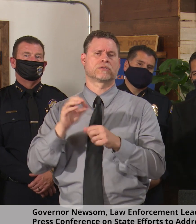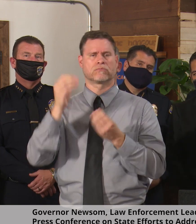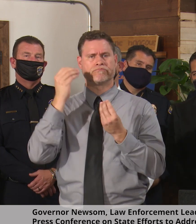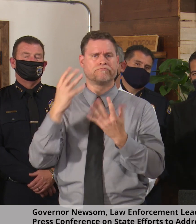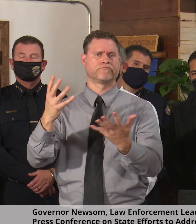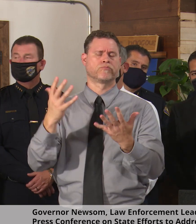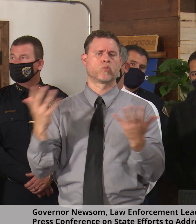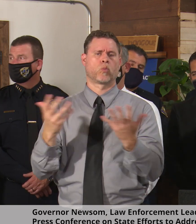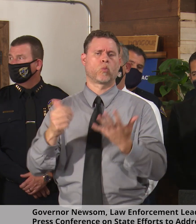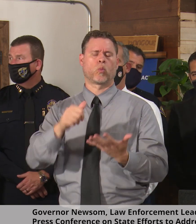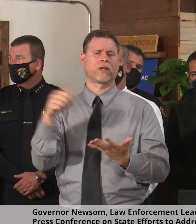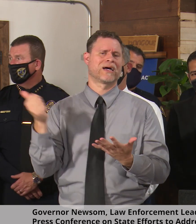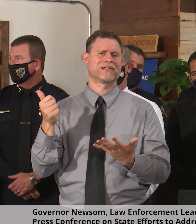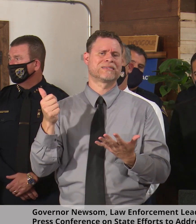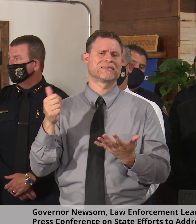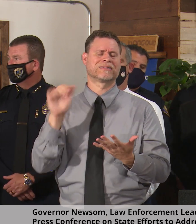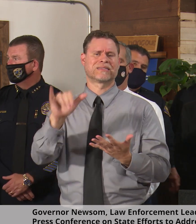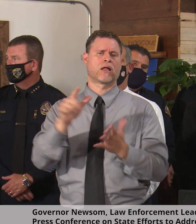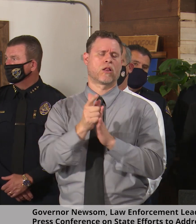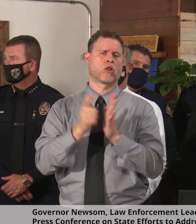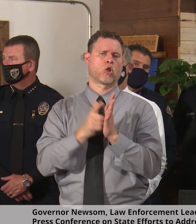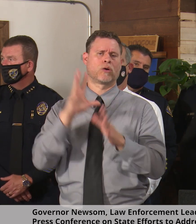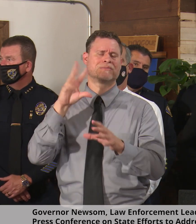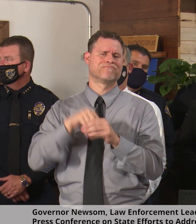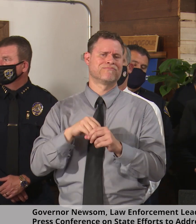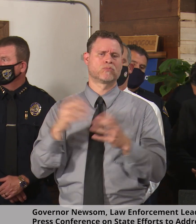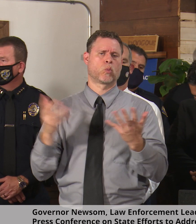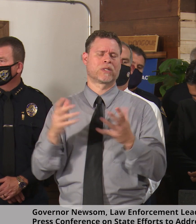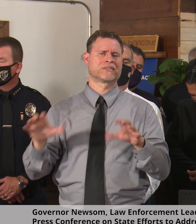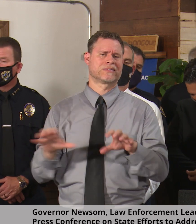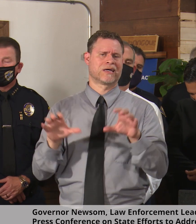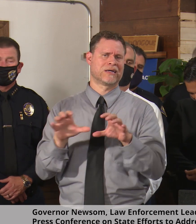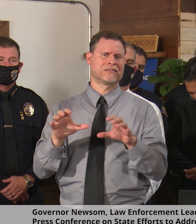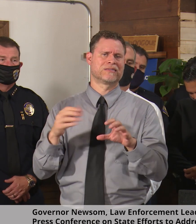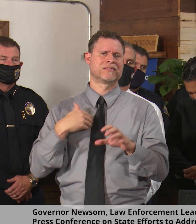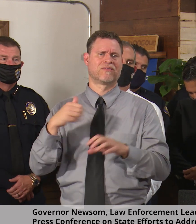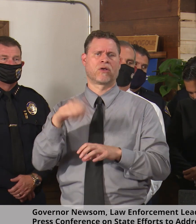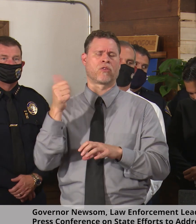what else this law entails? What it does? And then I also have another question with regard